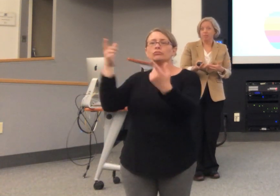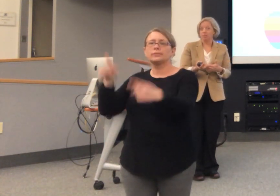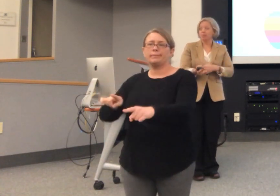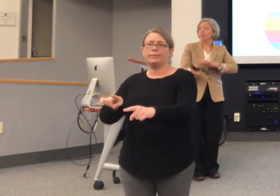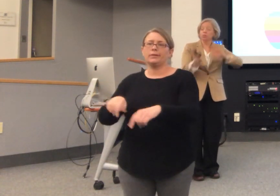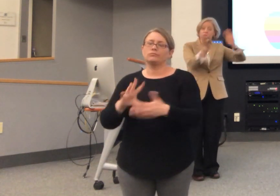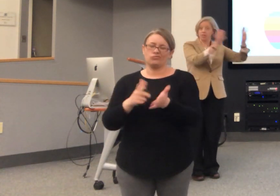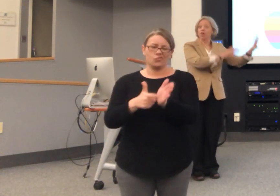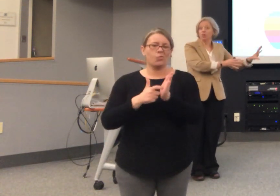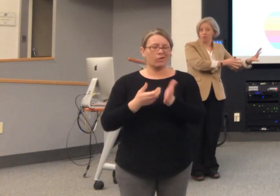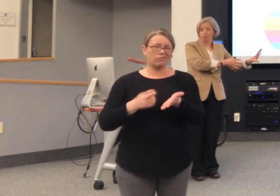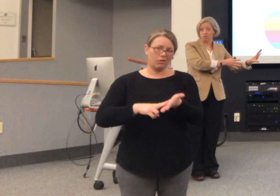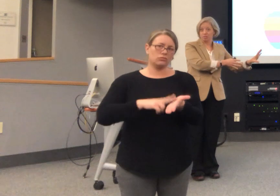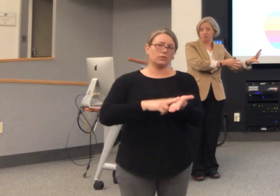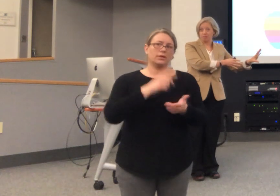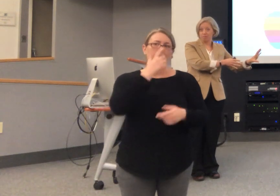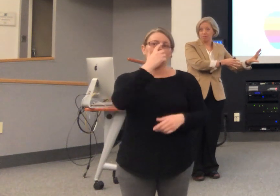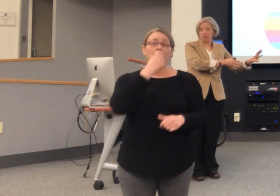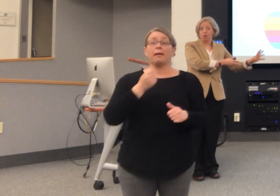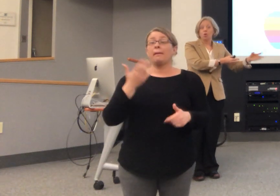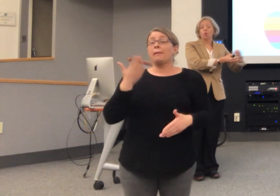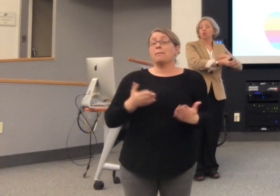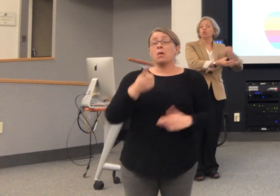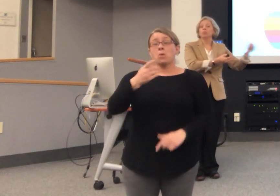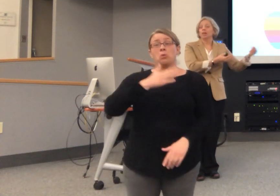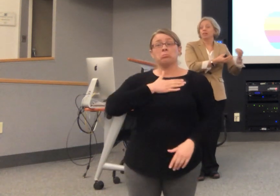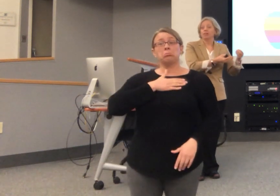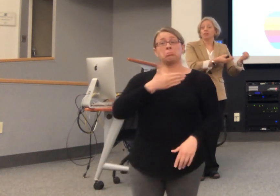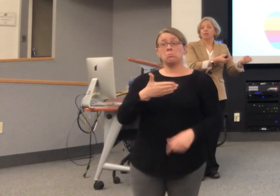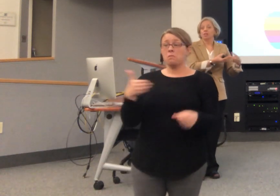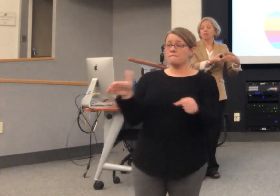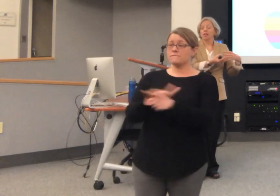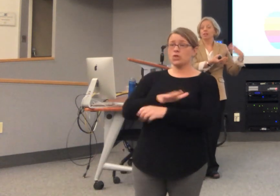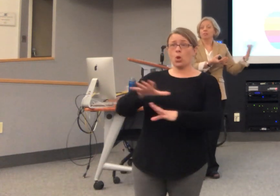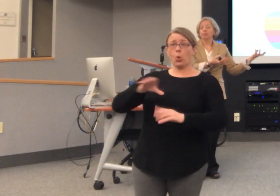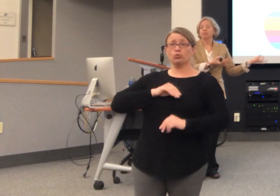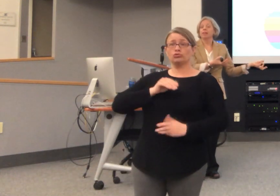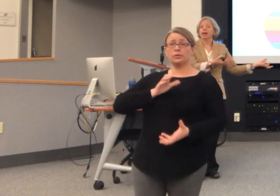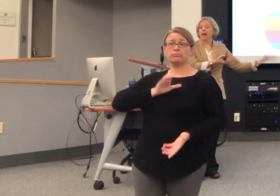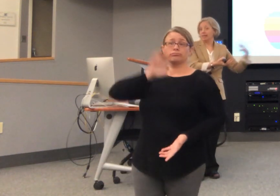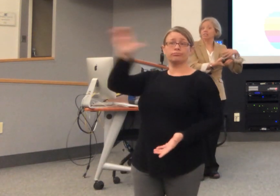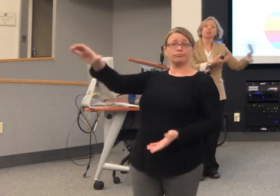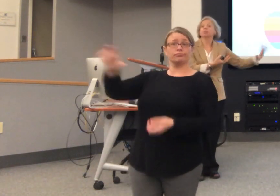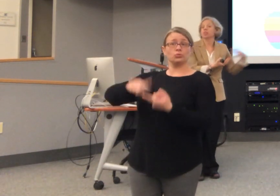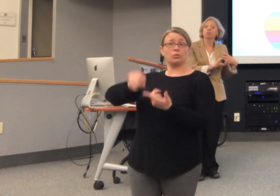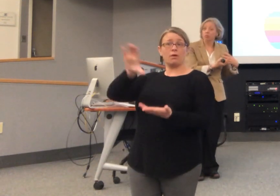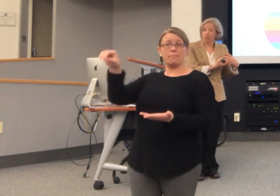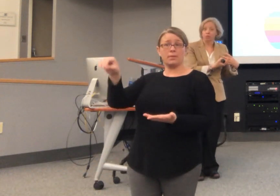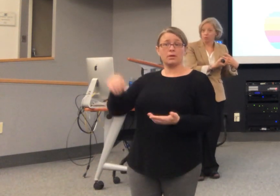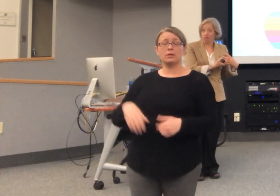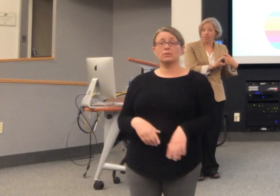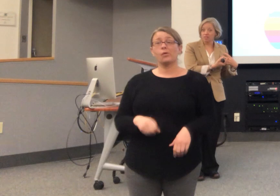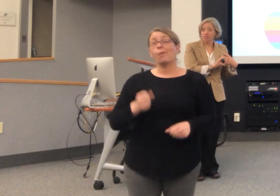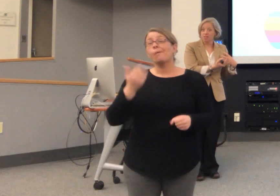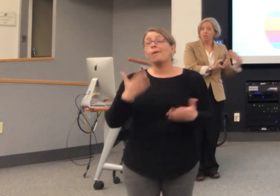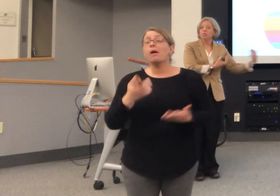And it might be that you convey all the ownership to them, or you might convey it but say, I get 10% of whatever you earn on this.